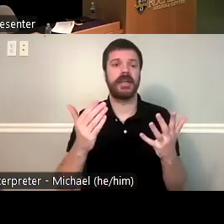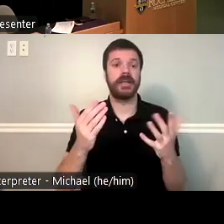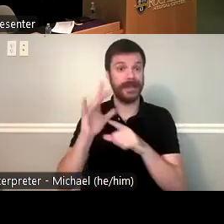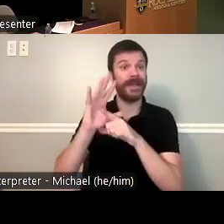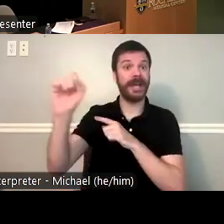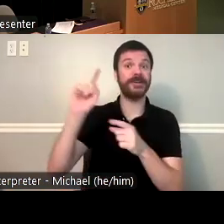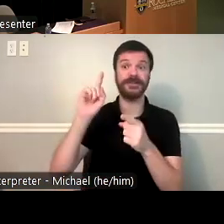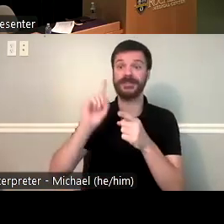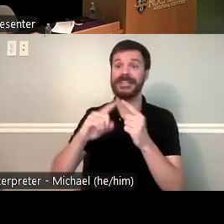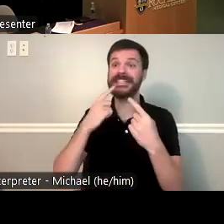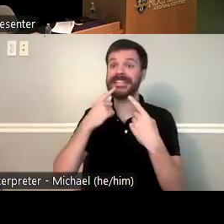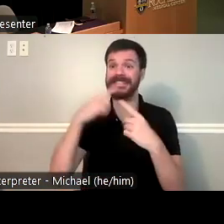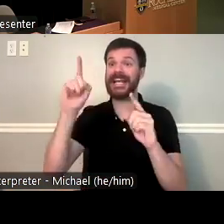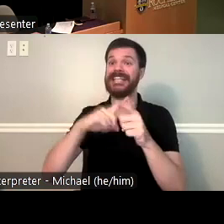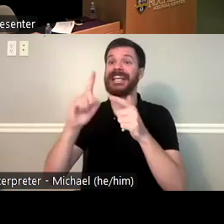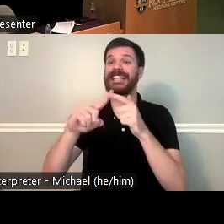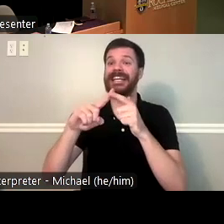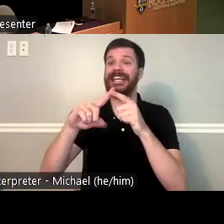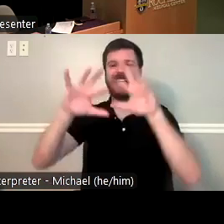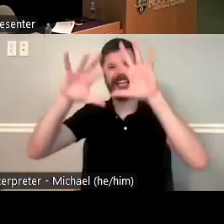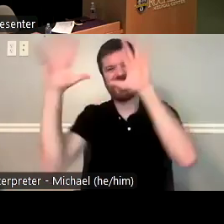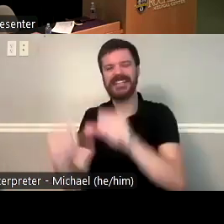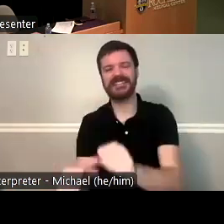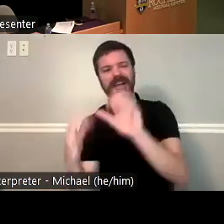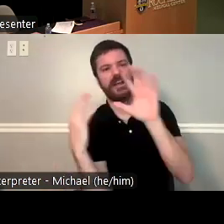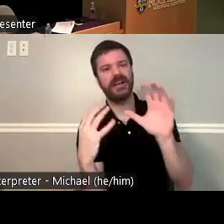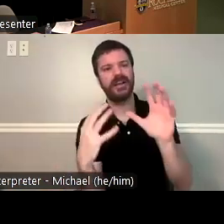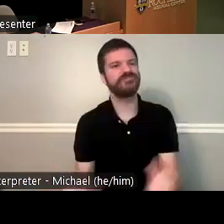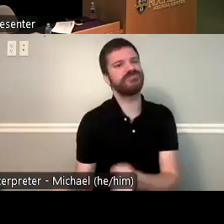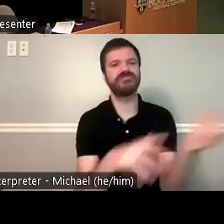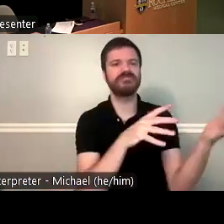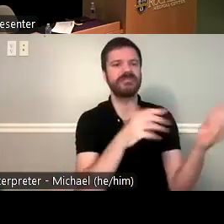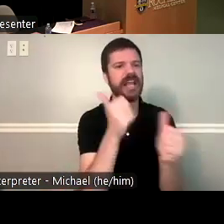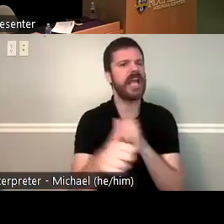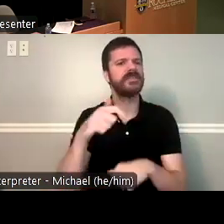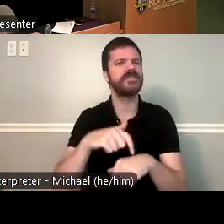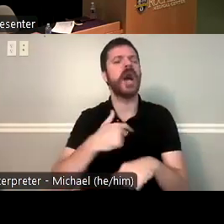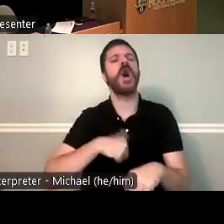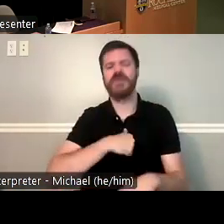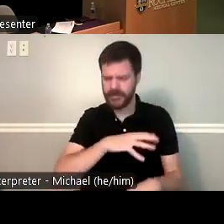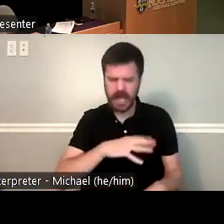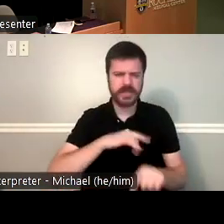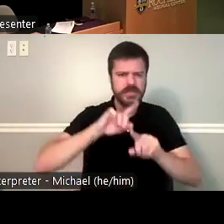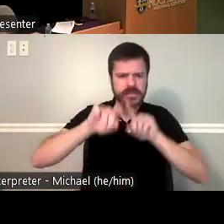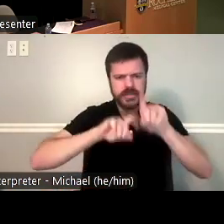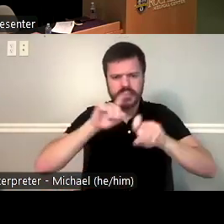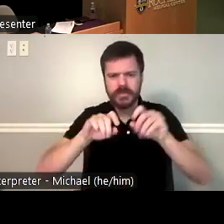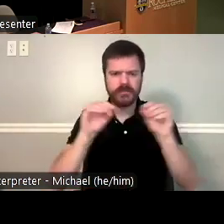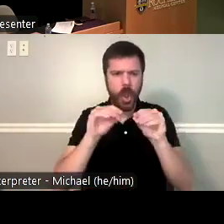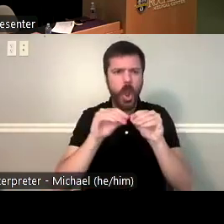undoing it each time and when we asked more to try to understand more the clients that we were work